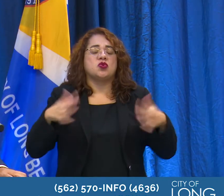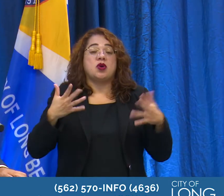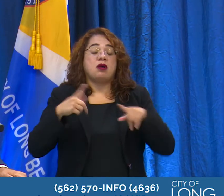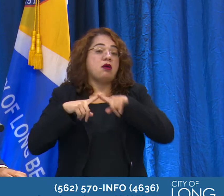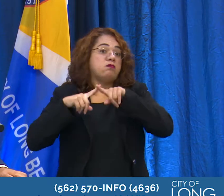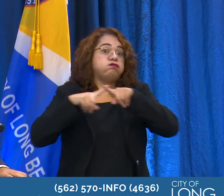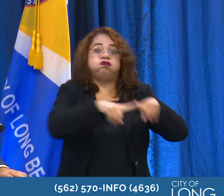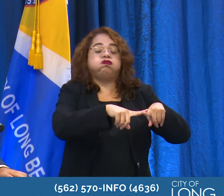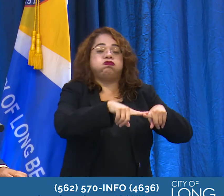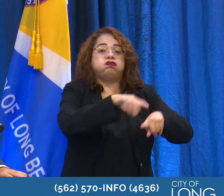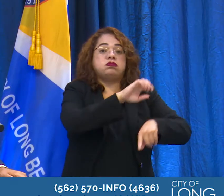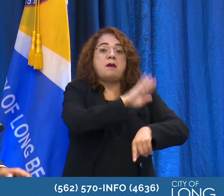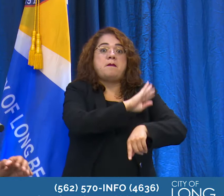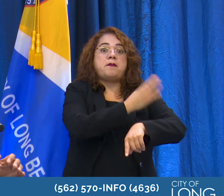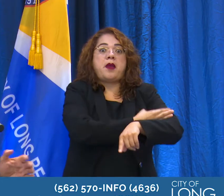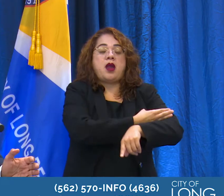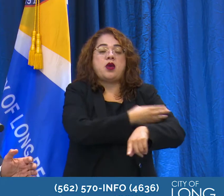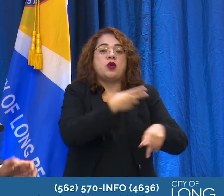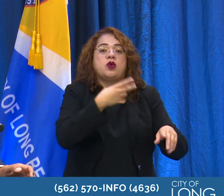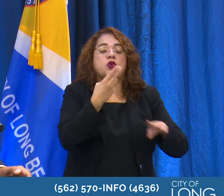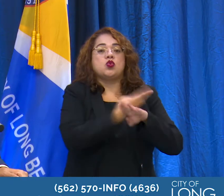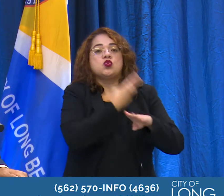systems, and so we need to be prepared for these